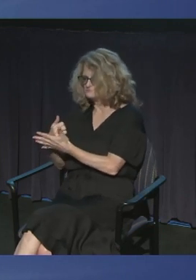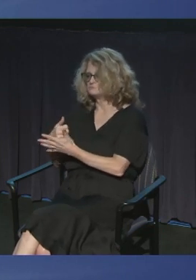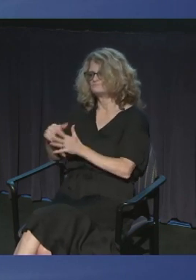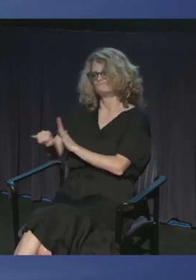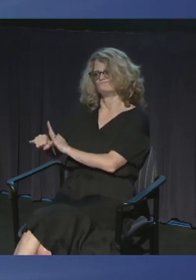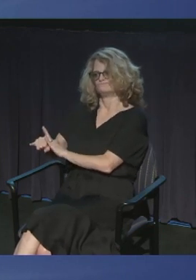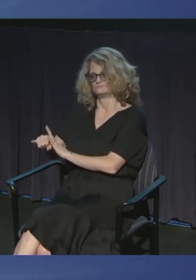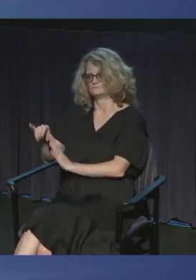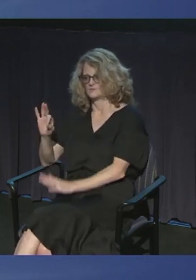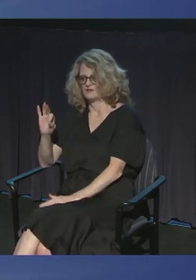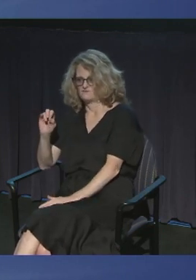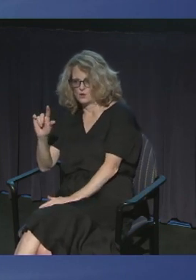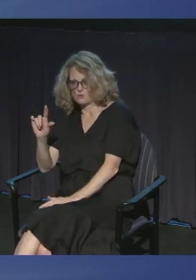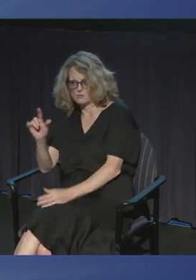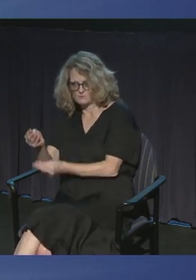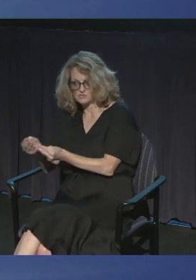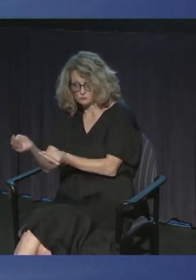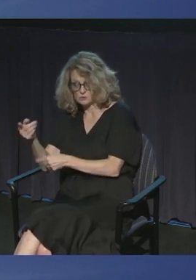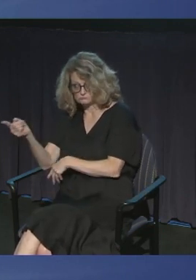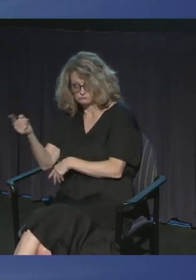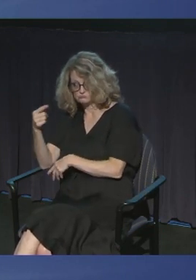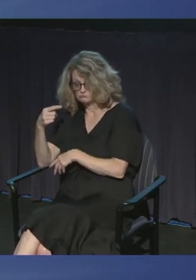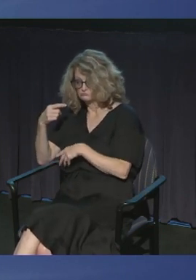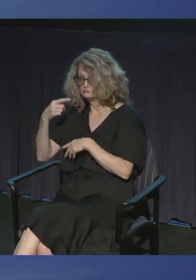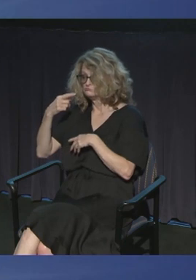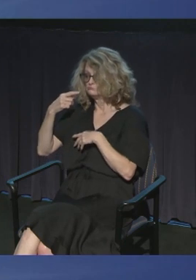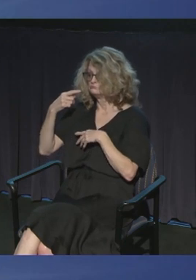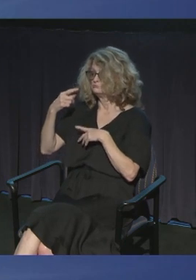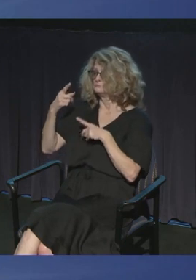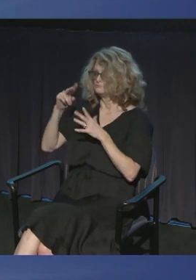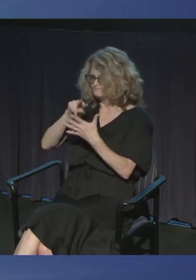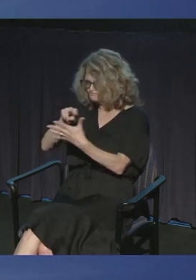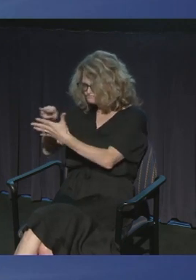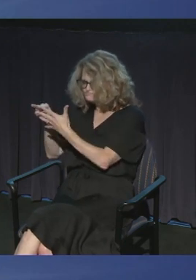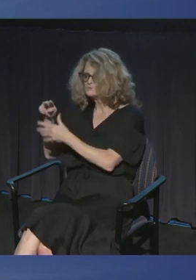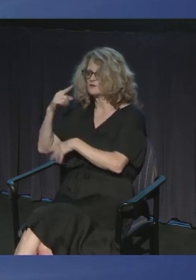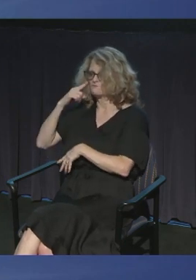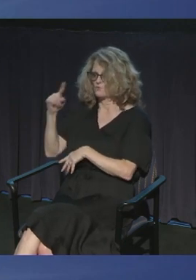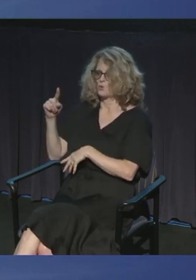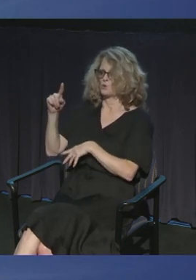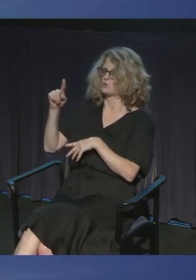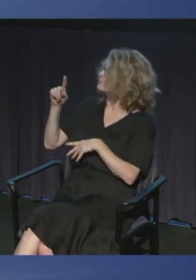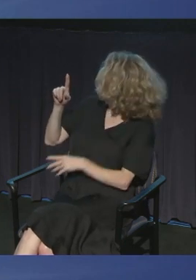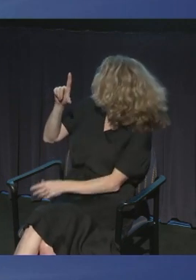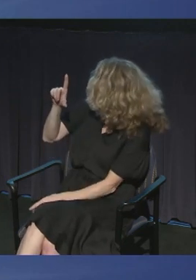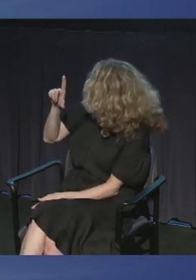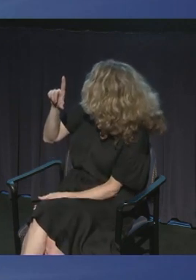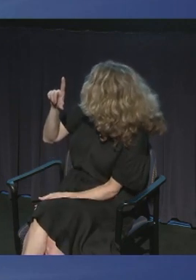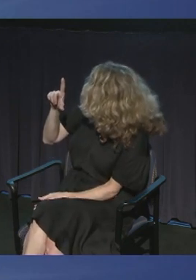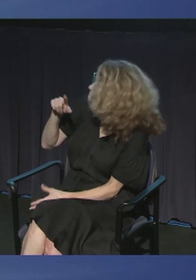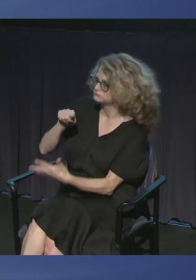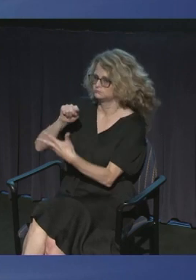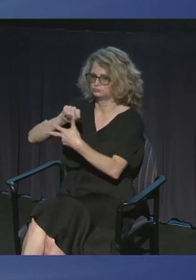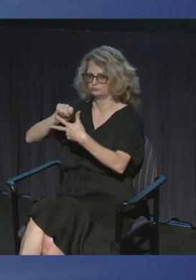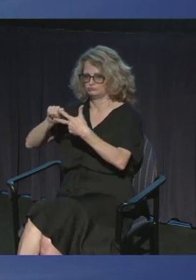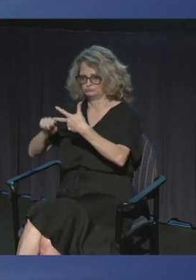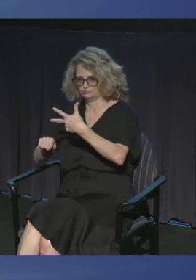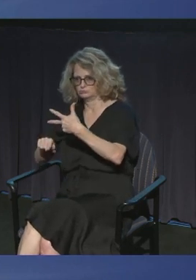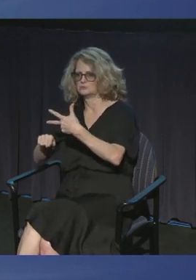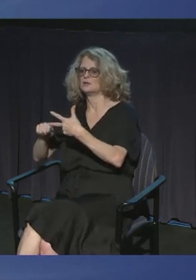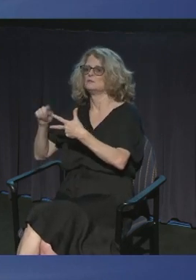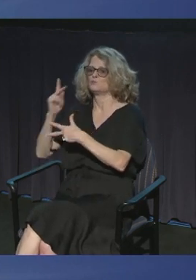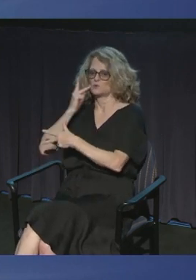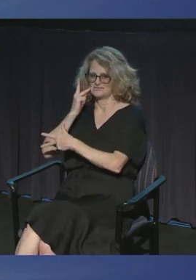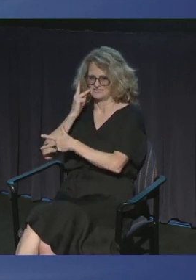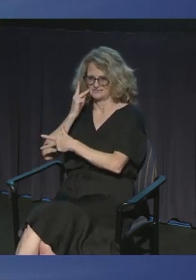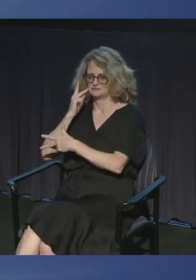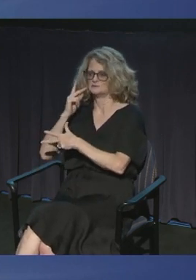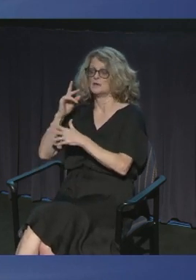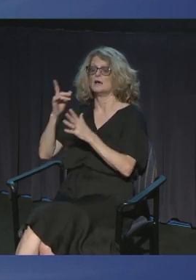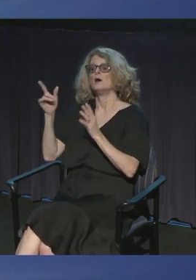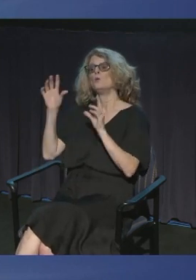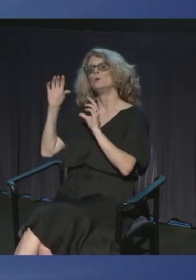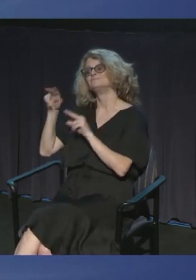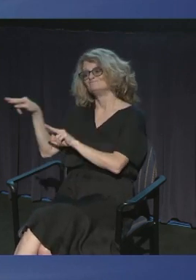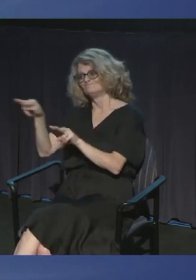OF OTUS OF LACHNOSPIRACEAE AND